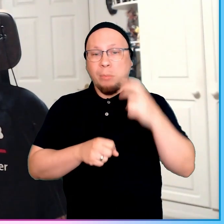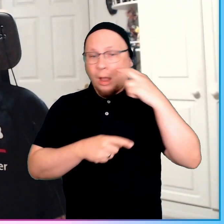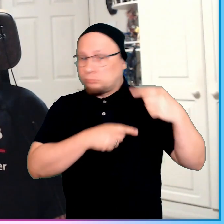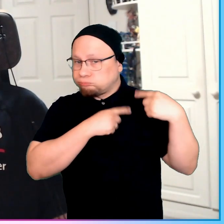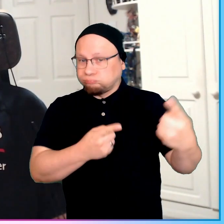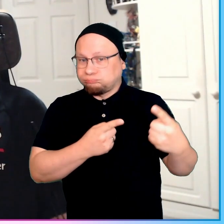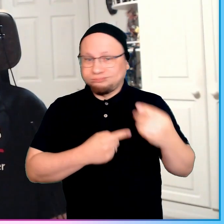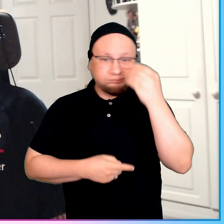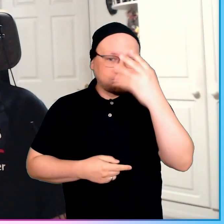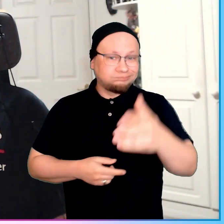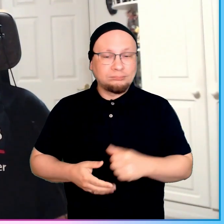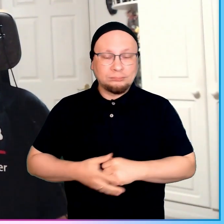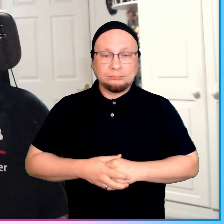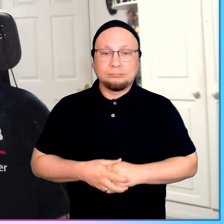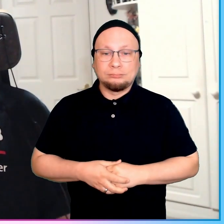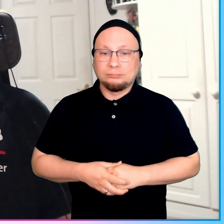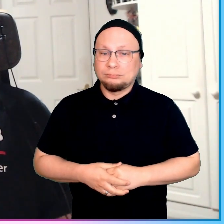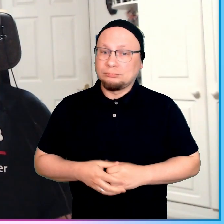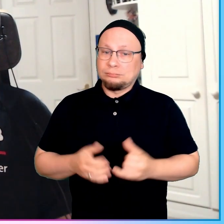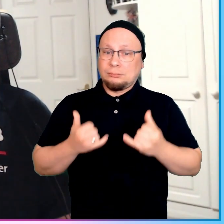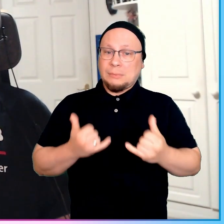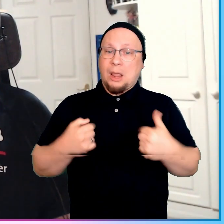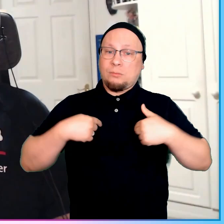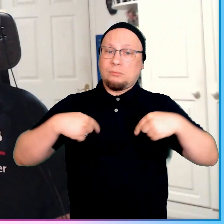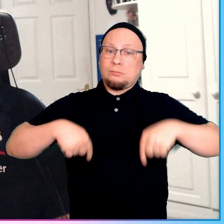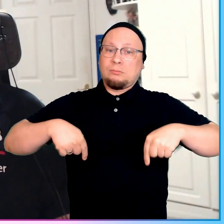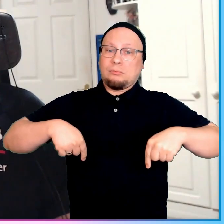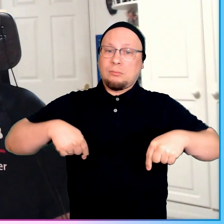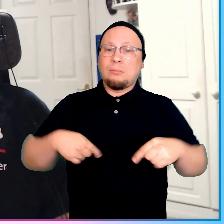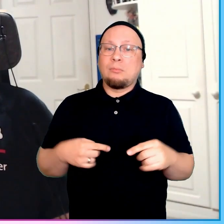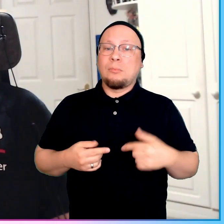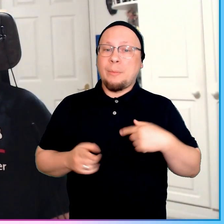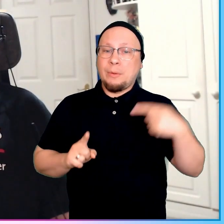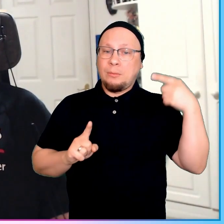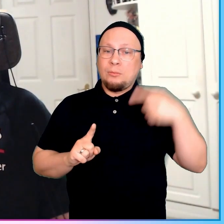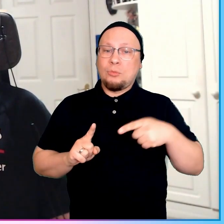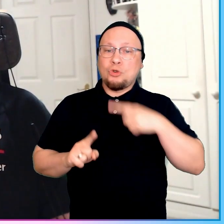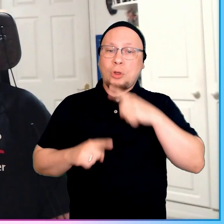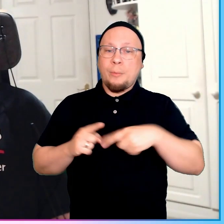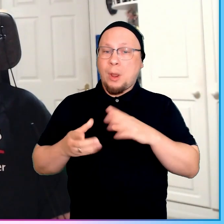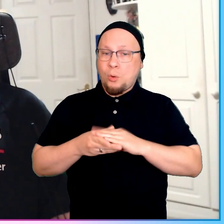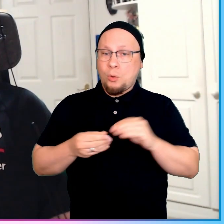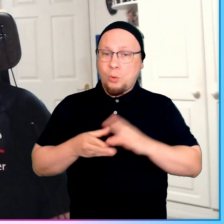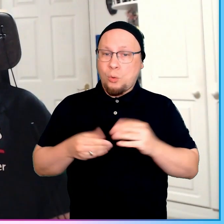Now, I’m here to talk about once again a genre that some might question how